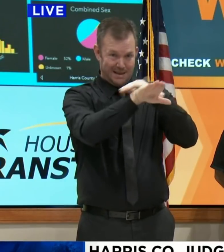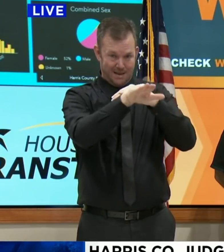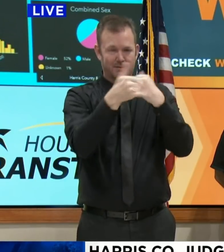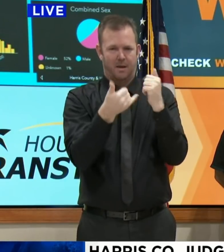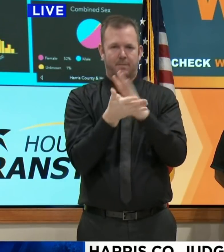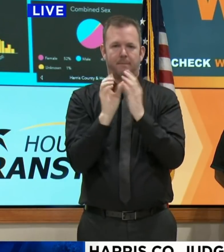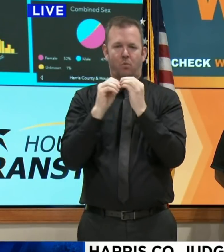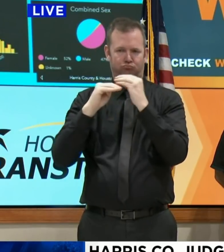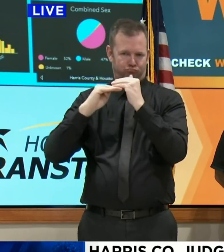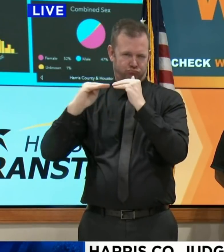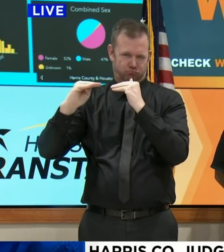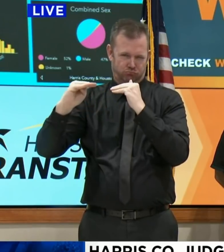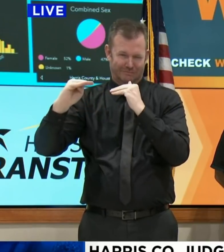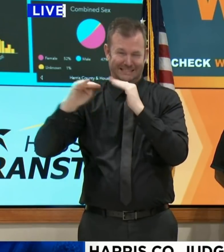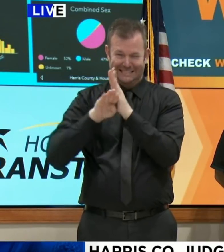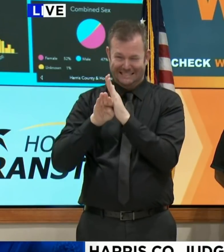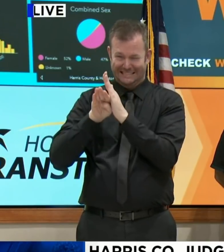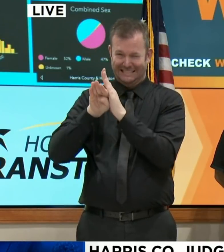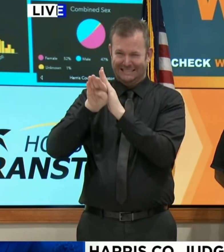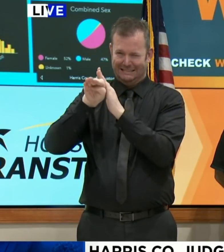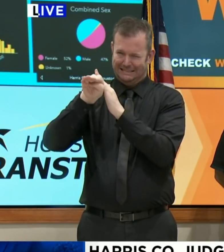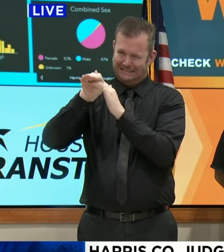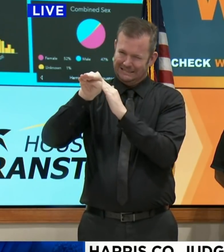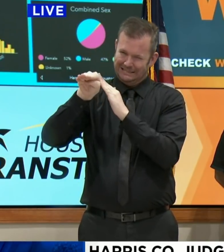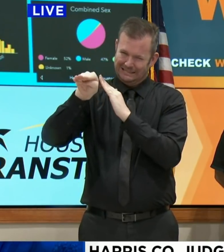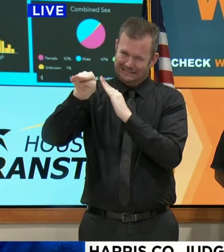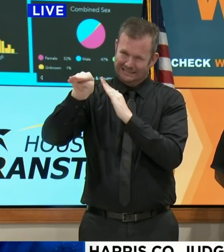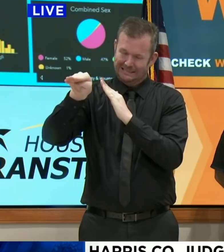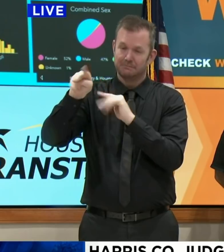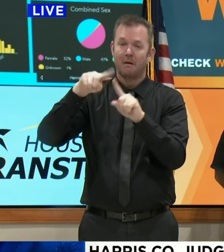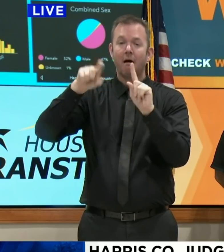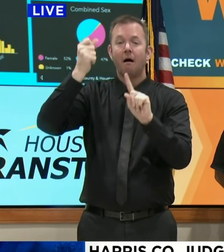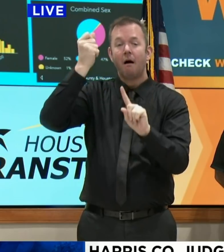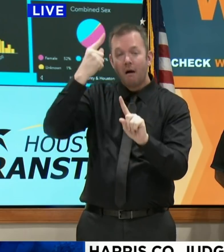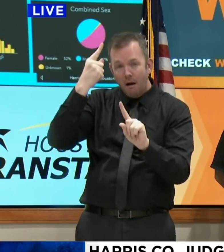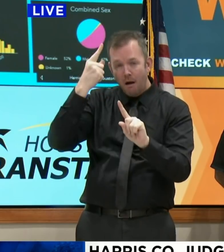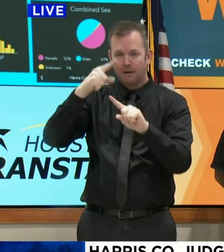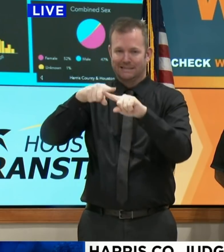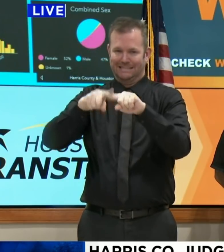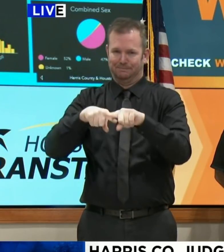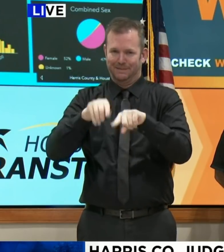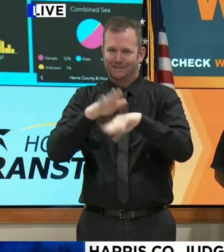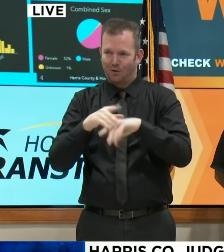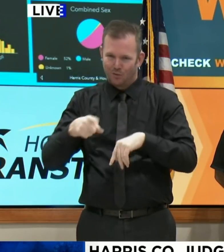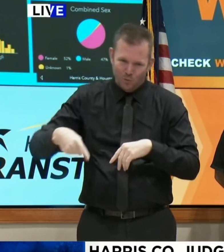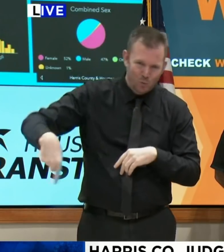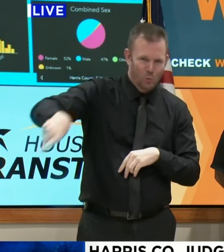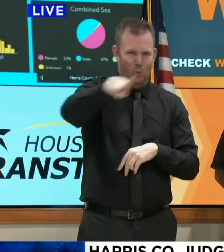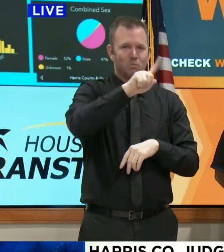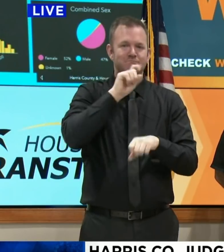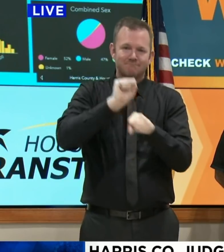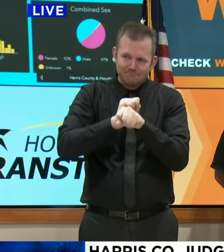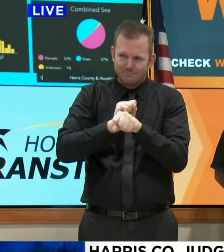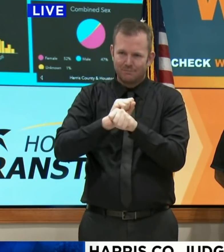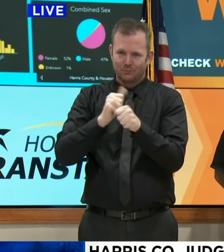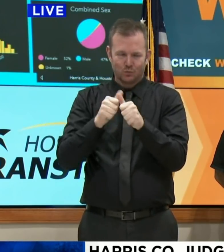information together. But essentially you can see essentially you can see the intake a flat and if we all the intake a flat and if we all do our part eventually that do our part eventually that will fall down we’ll be in a will fall down we’ll be in a place to begin lifting